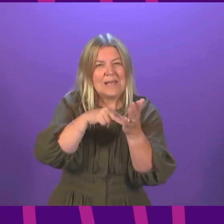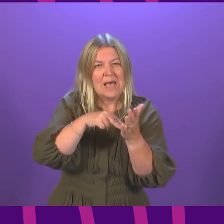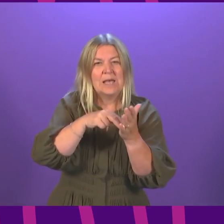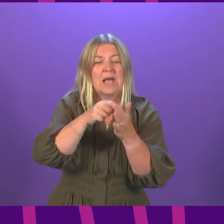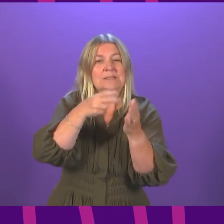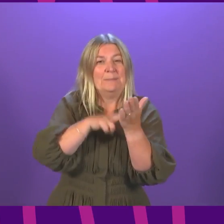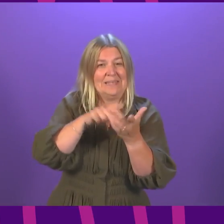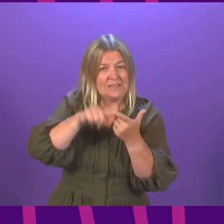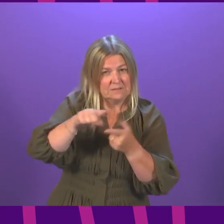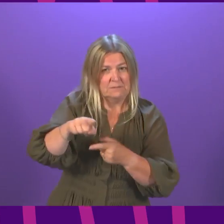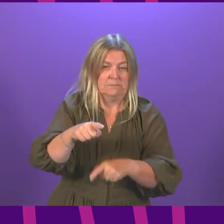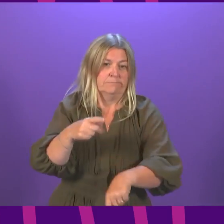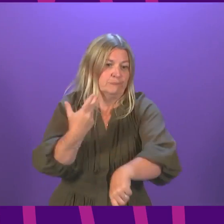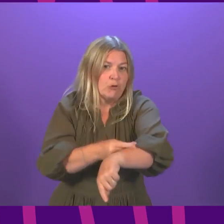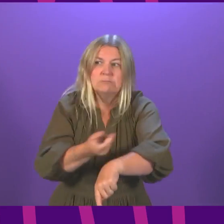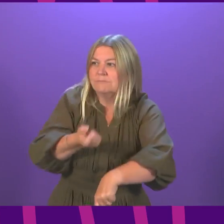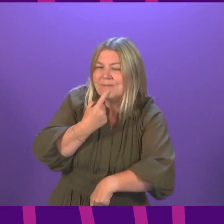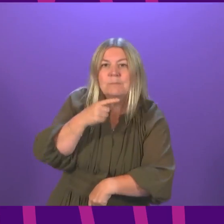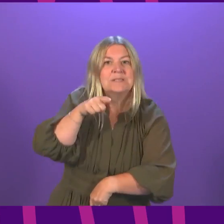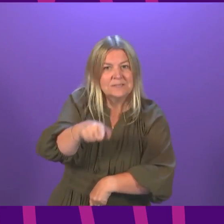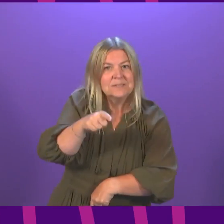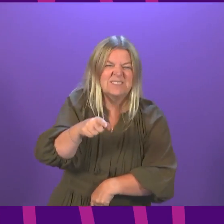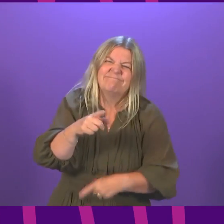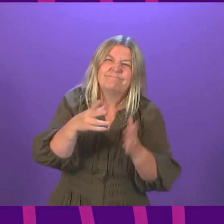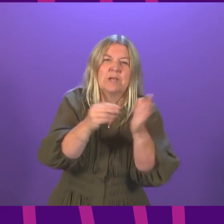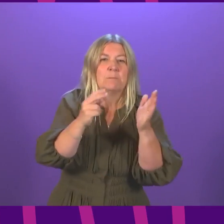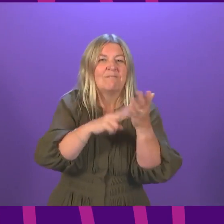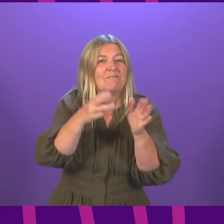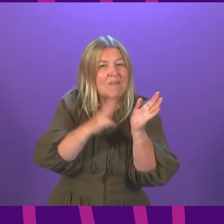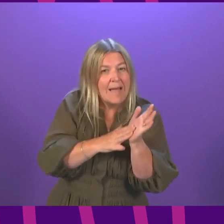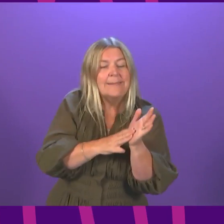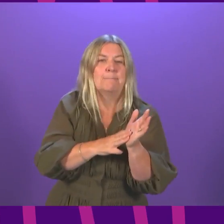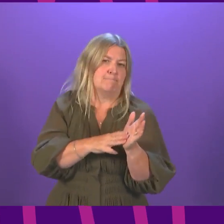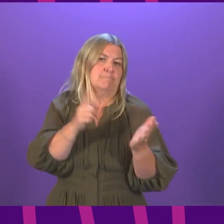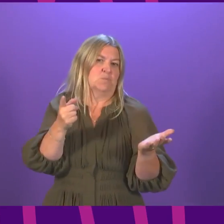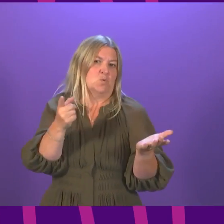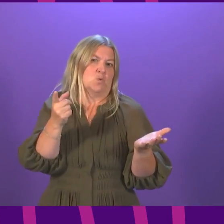Scottish Government have consulted on changes to prescribing practice and guidance. An expert